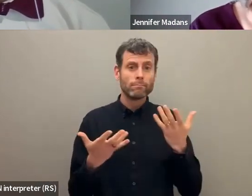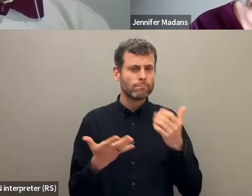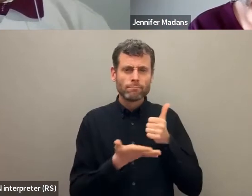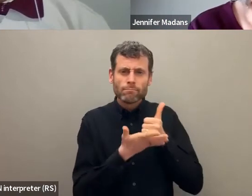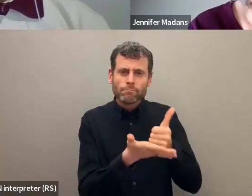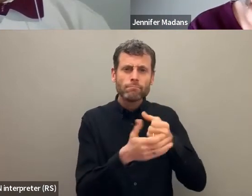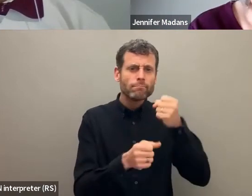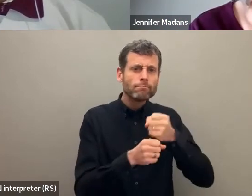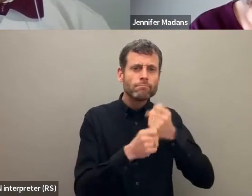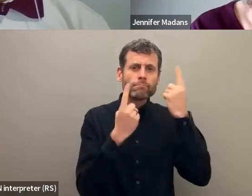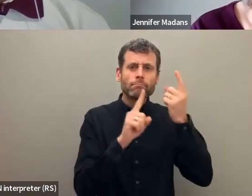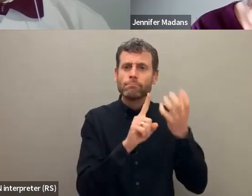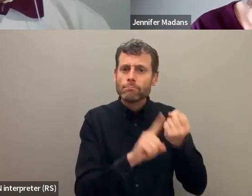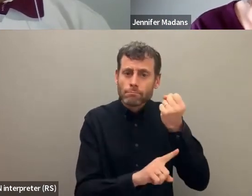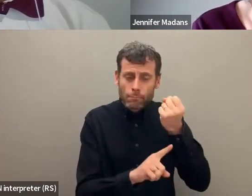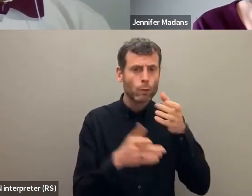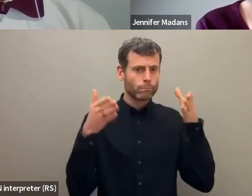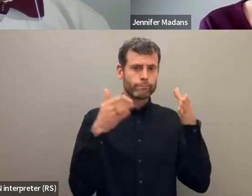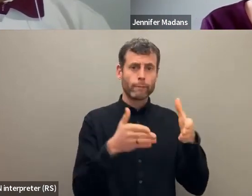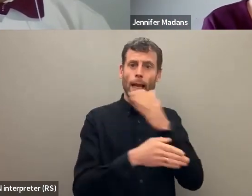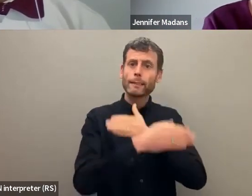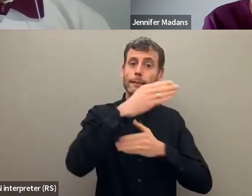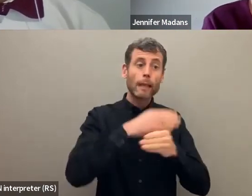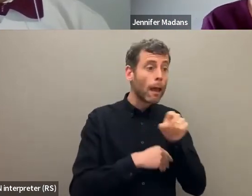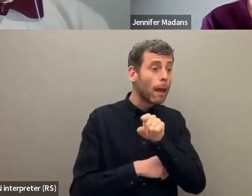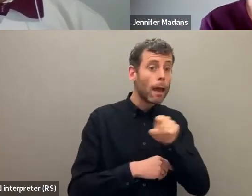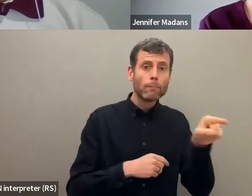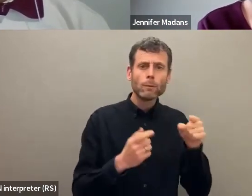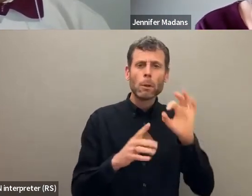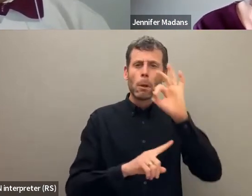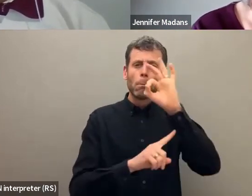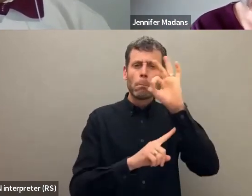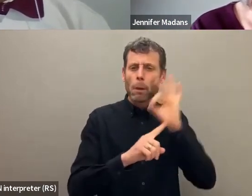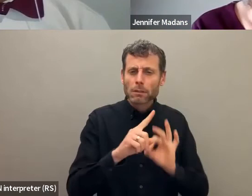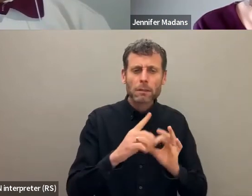Jennifer Madans: Now, given the complexity, a little bit easier to think about the different building blocks of disability data.